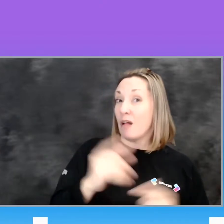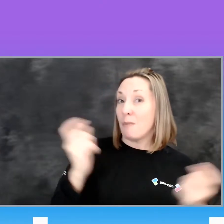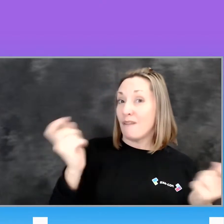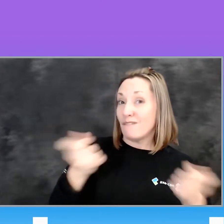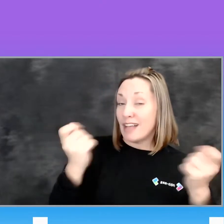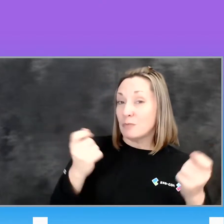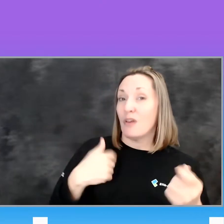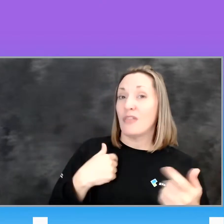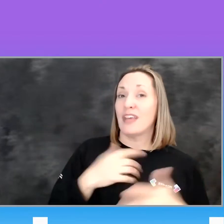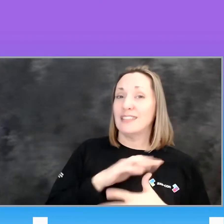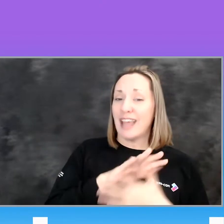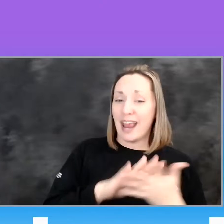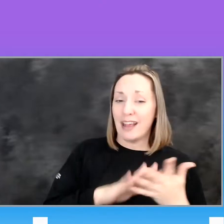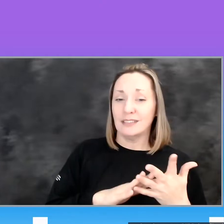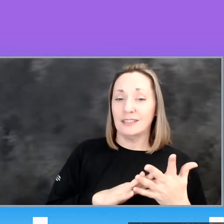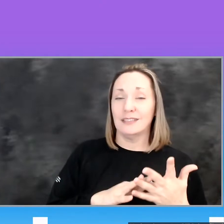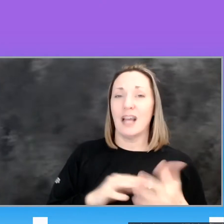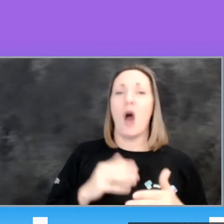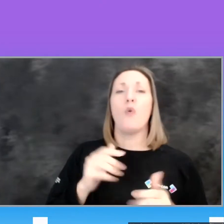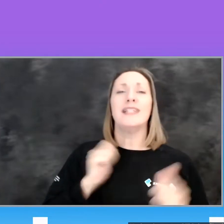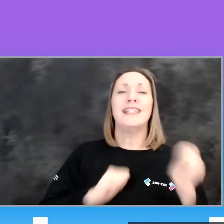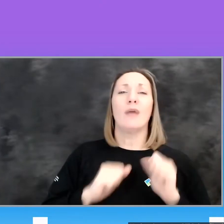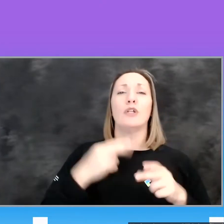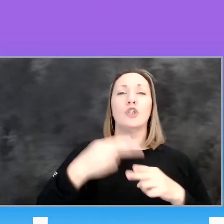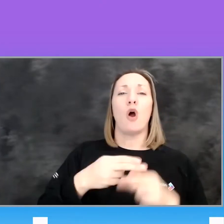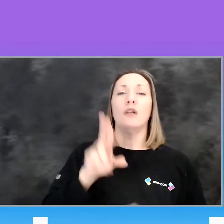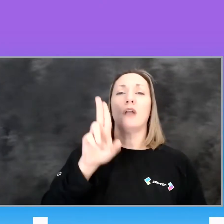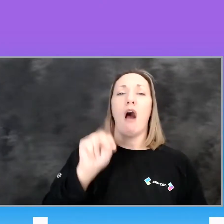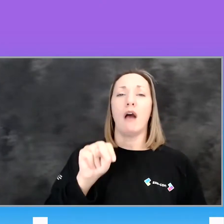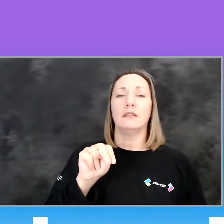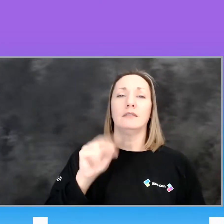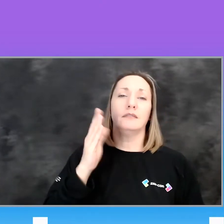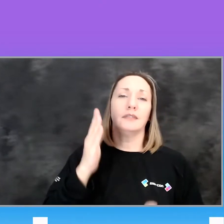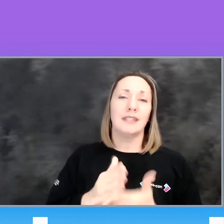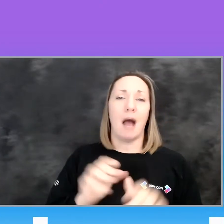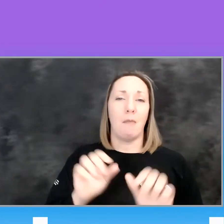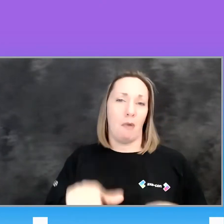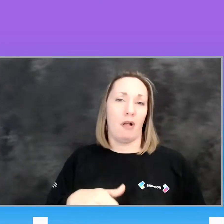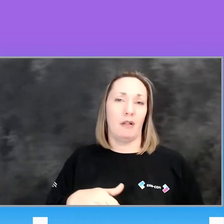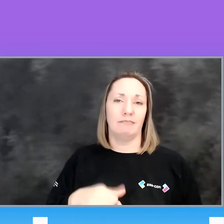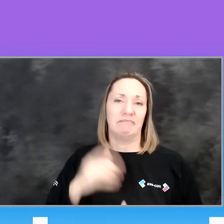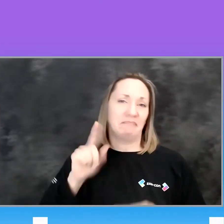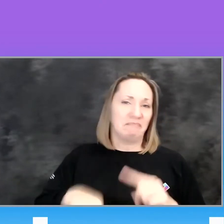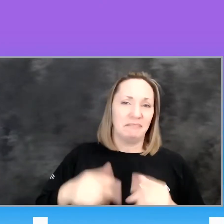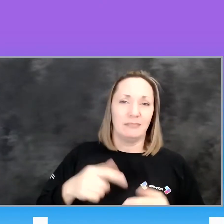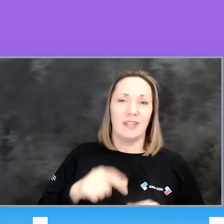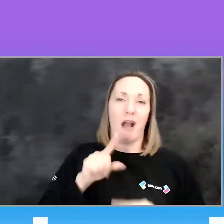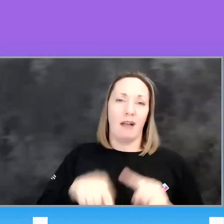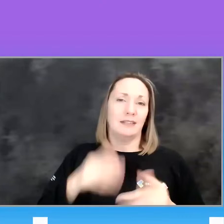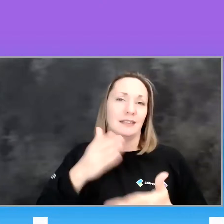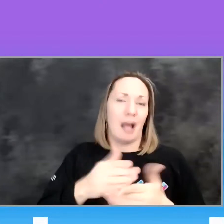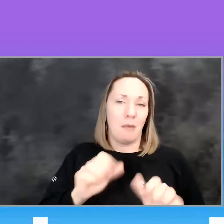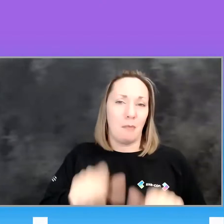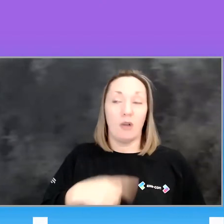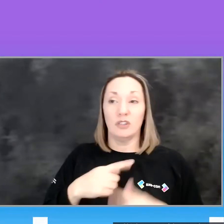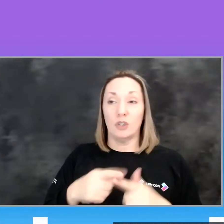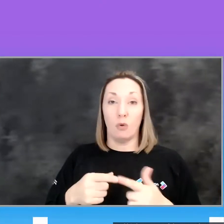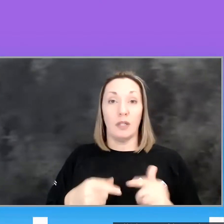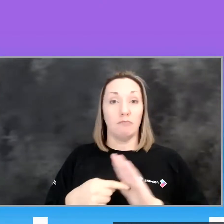series called unstoppable, and it's been one of the ways that people have learned to make, had